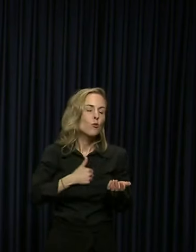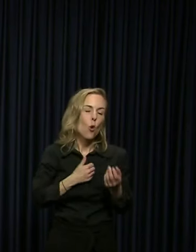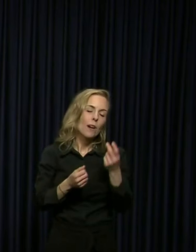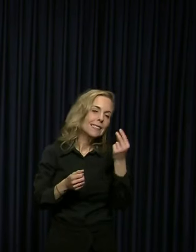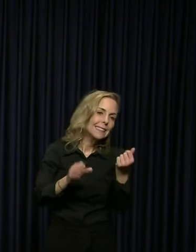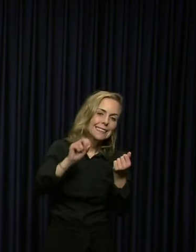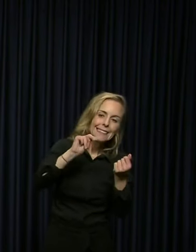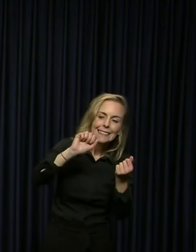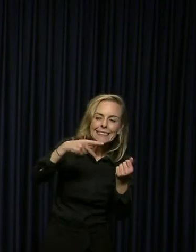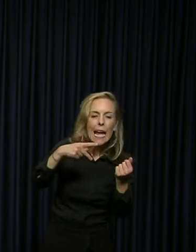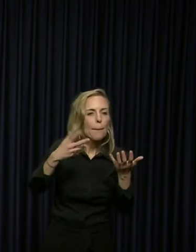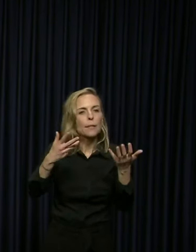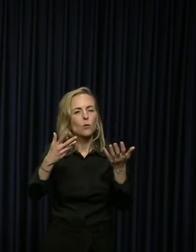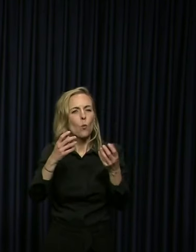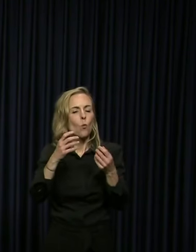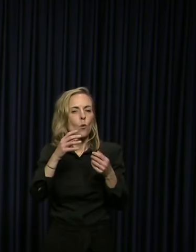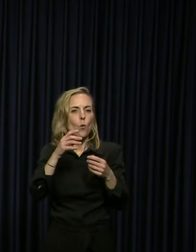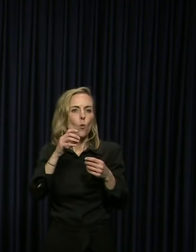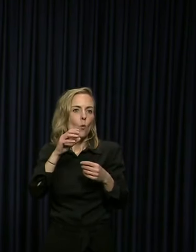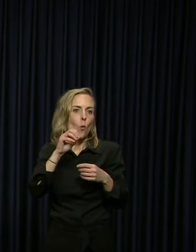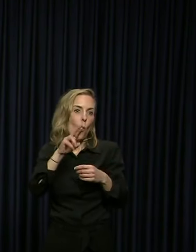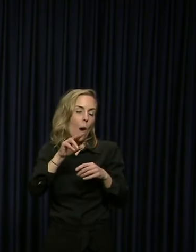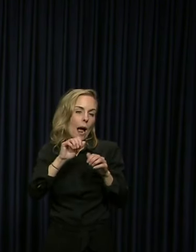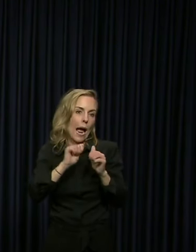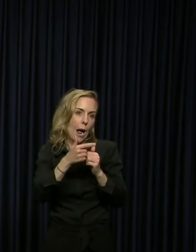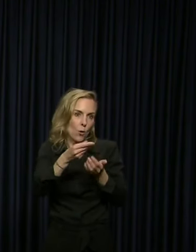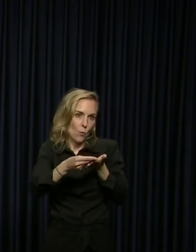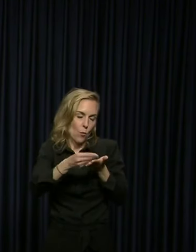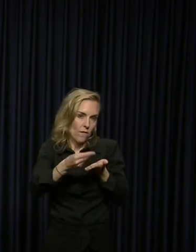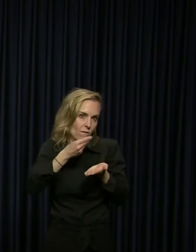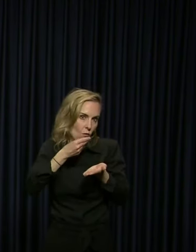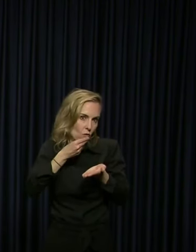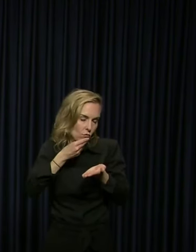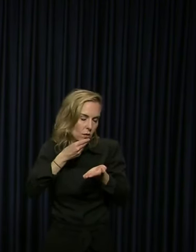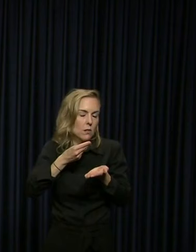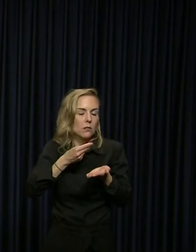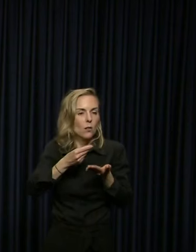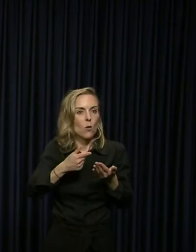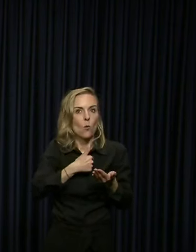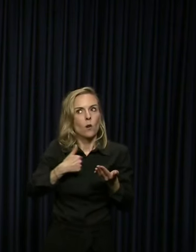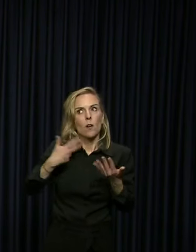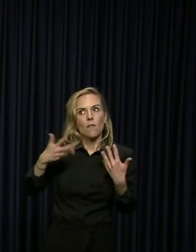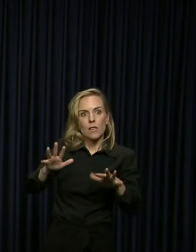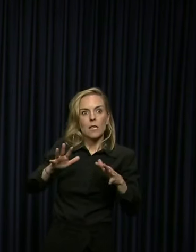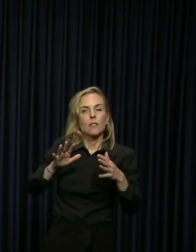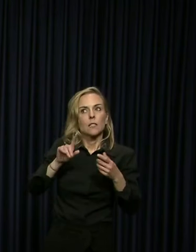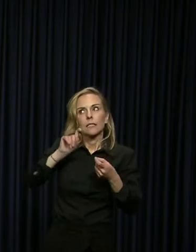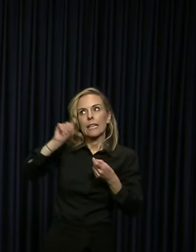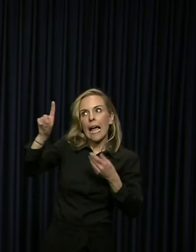WE'LL WORK WITH HER DIRECTLY. IF YOU CAN CONNECT US, WE'LL MAKE SURE THAT SHE GETS WHAT SHE NEEDS.